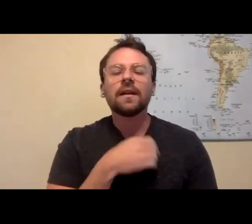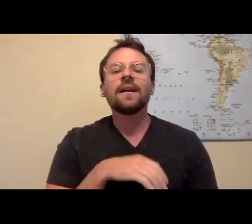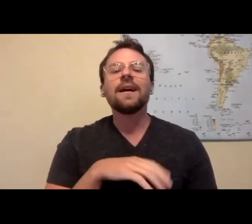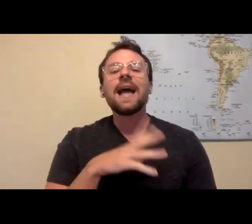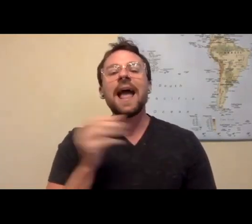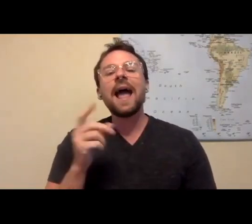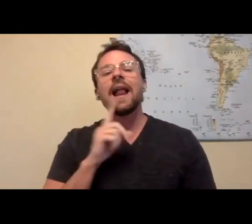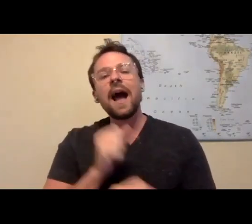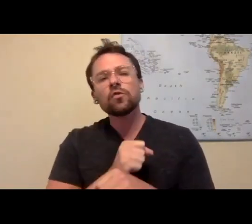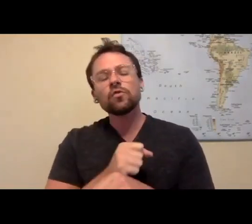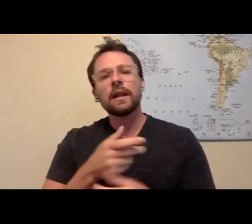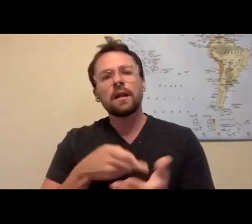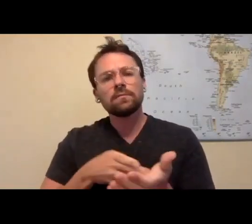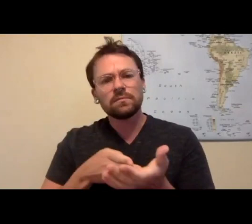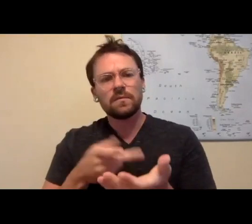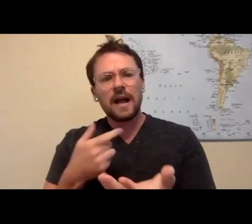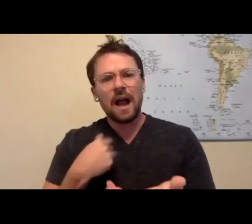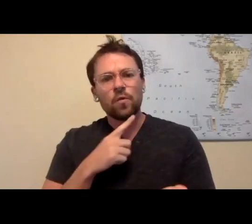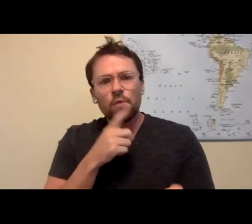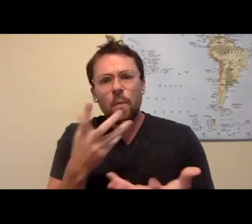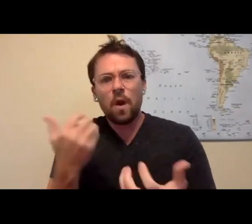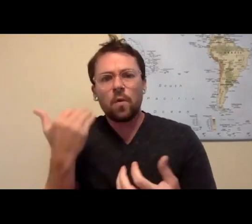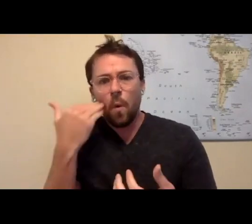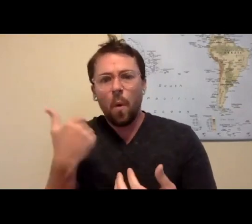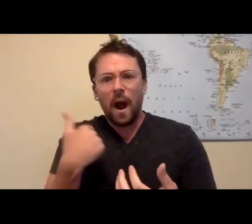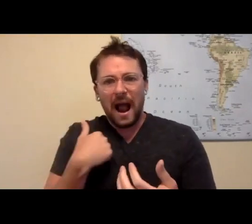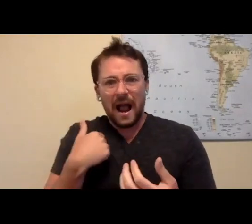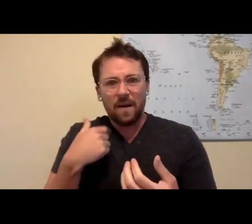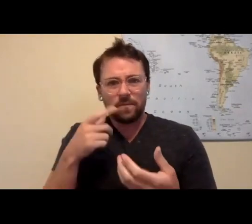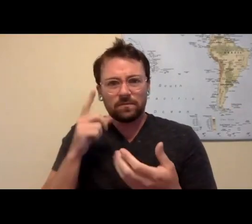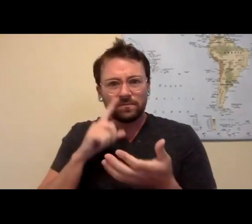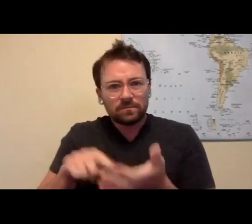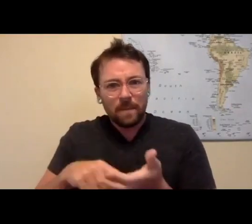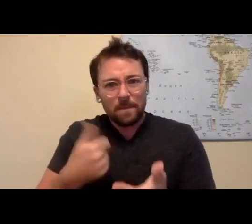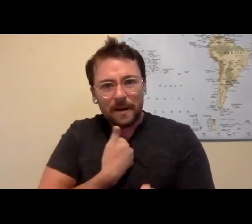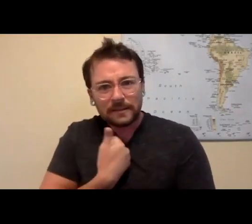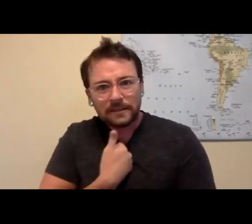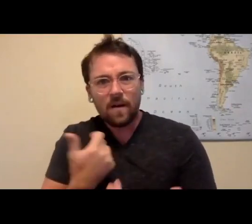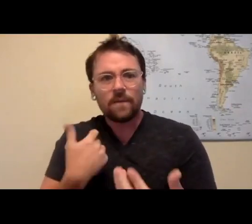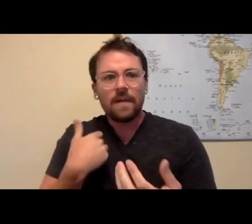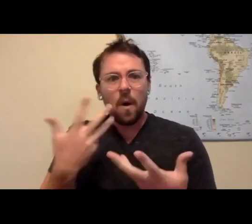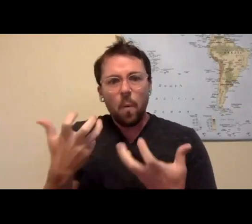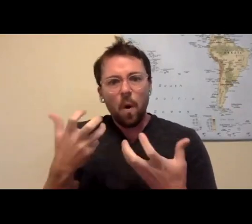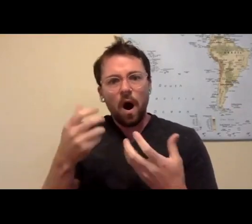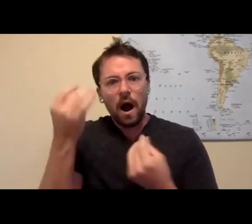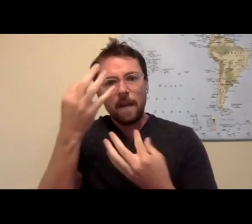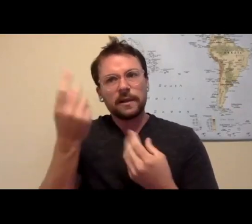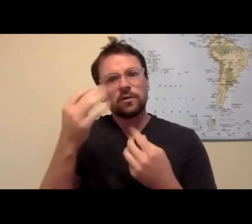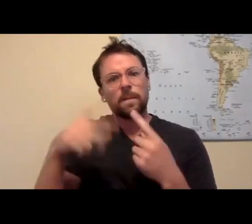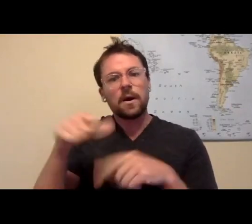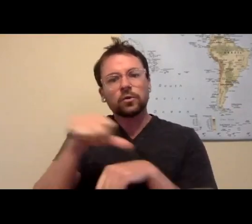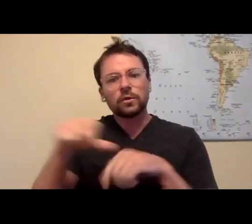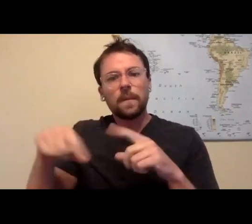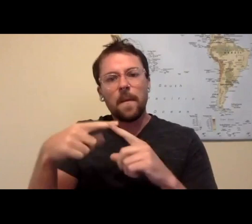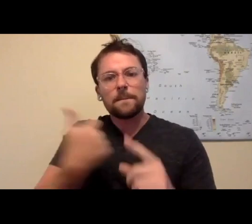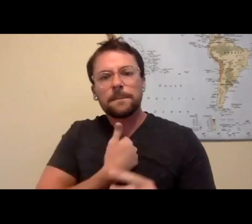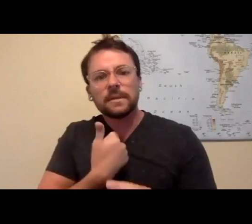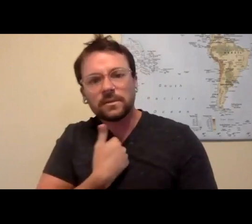There's a big difference between a curiosity as to somebody's surgical status or medical